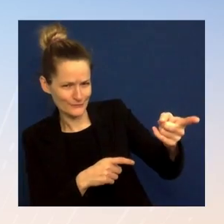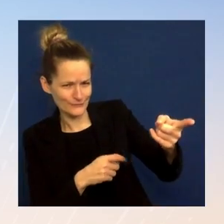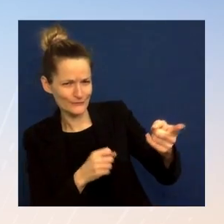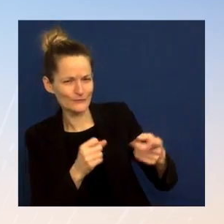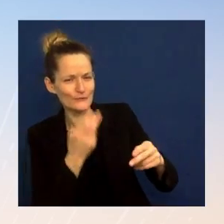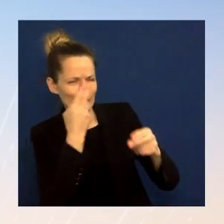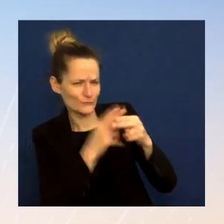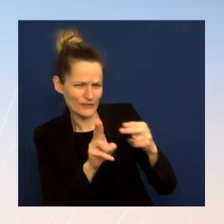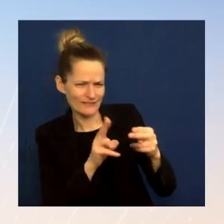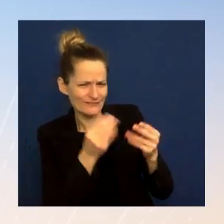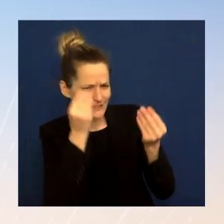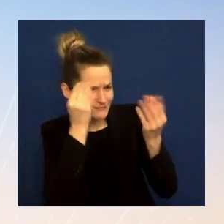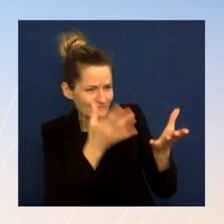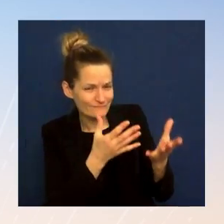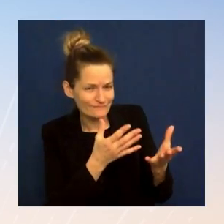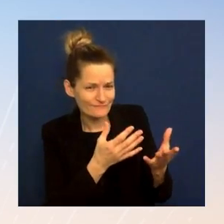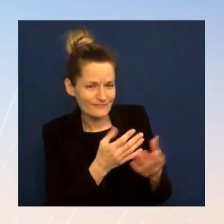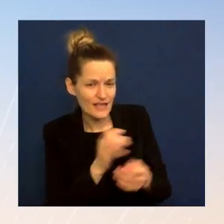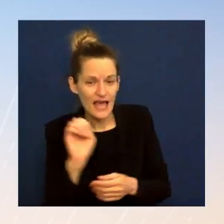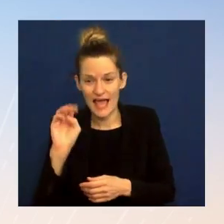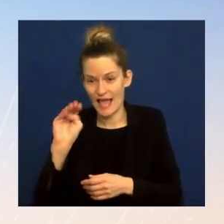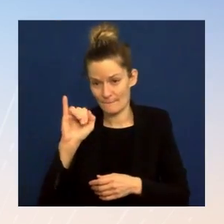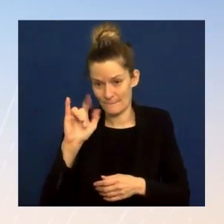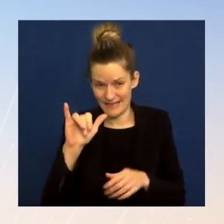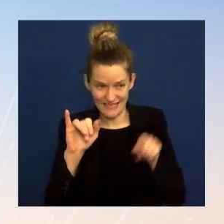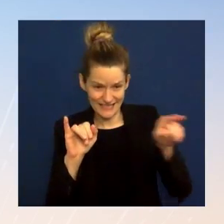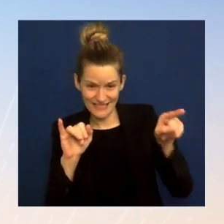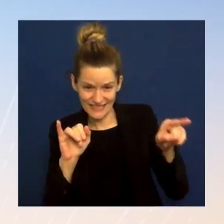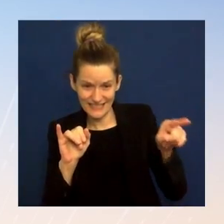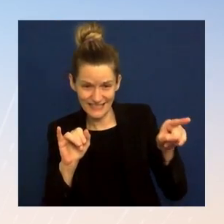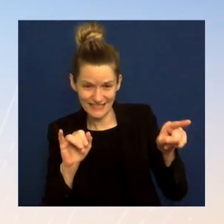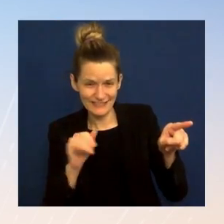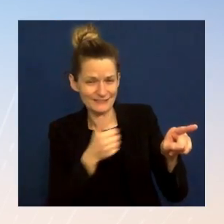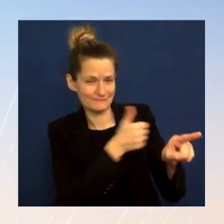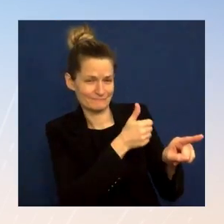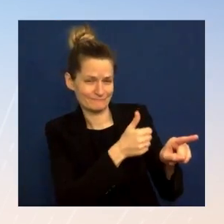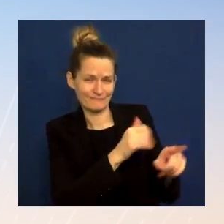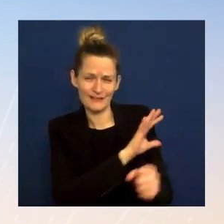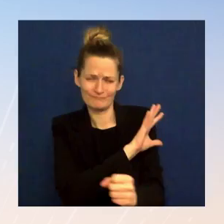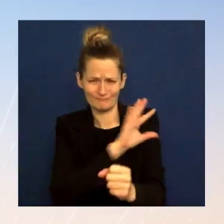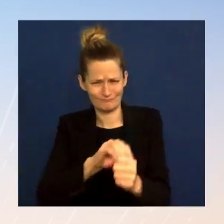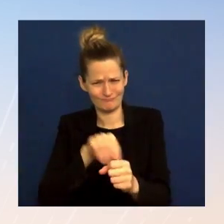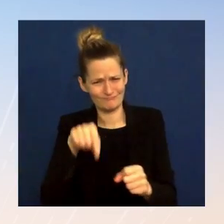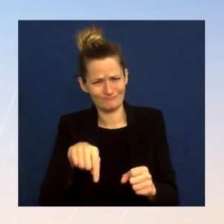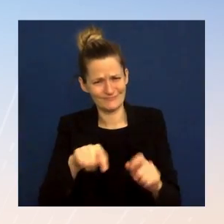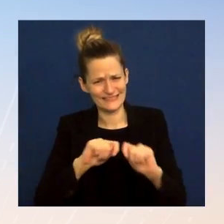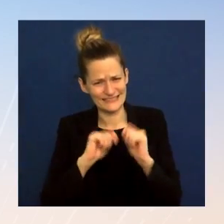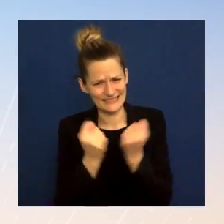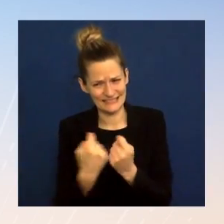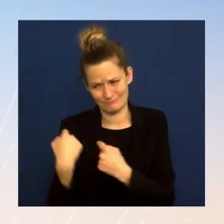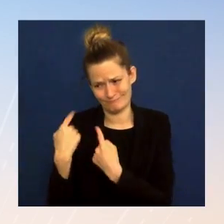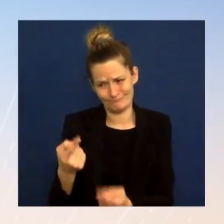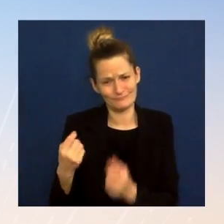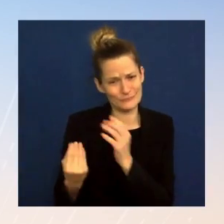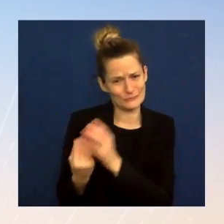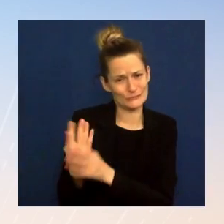Emilie, who has been a part of the team since the spring, and we stole from Congressman Adam Schiff --